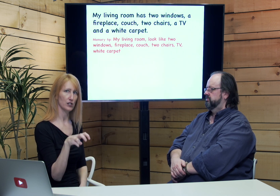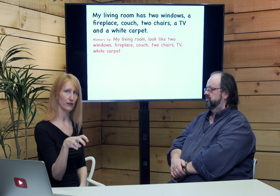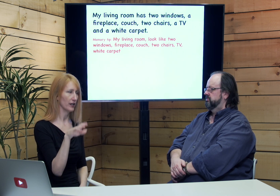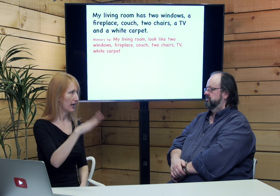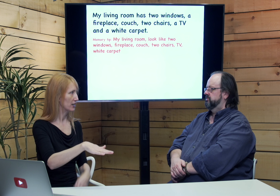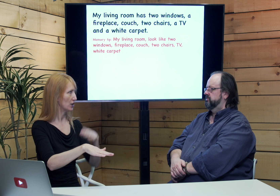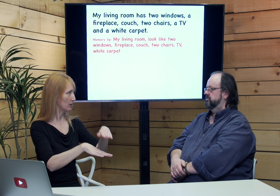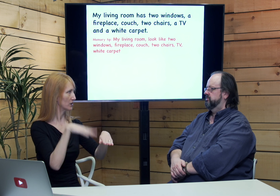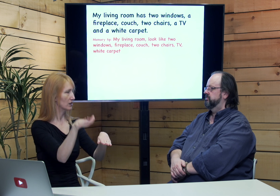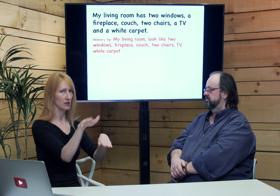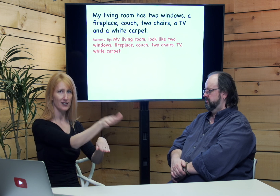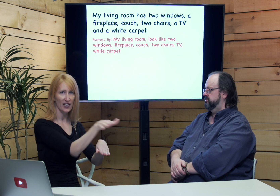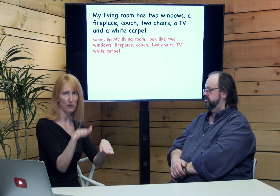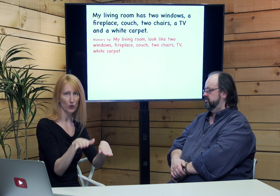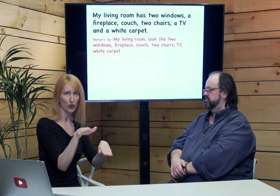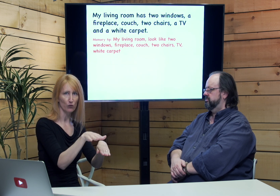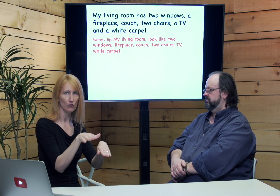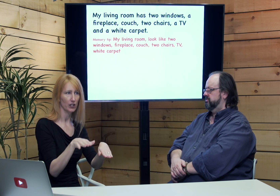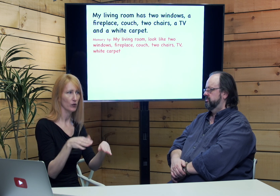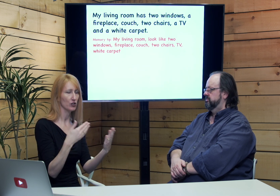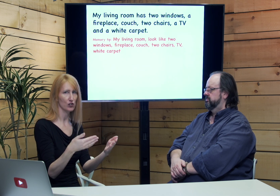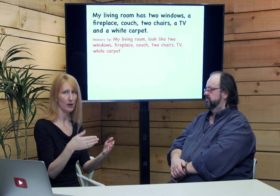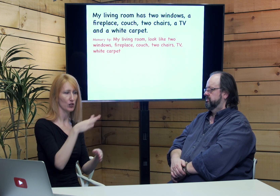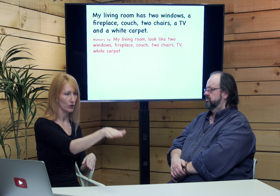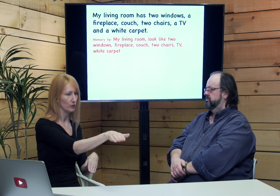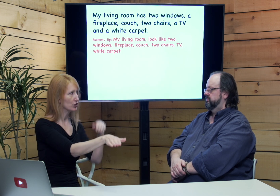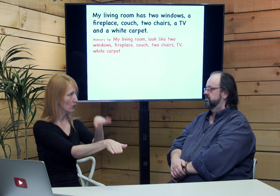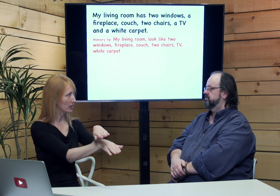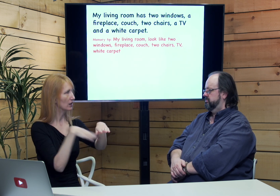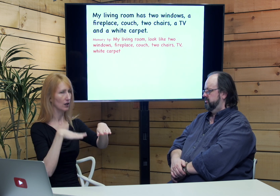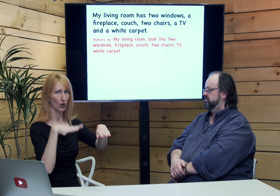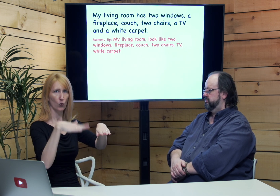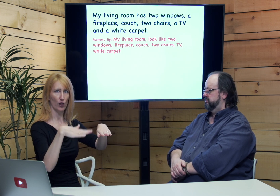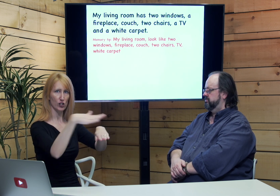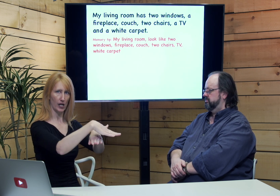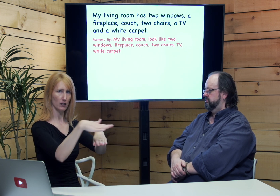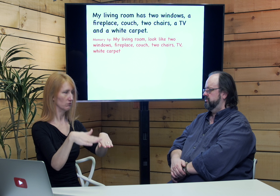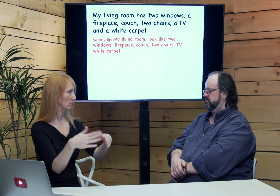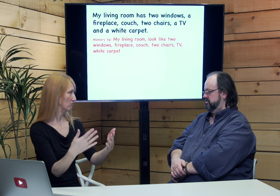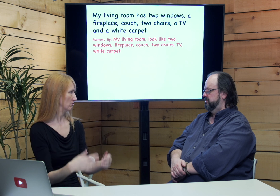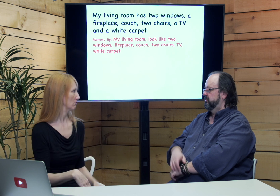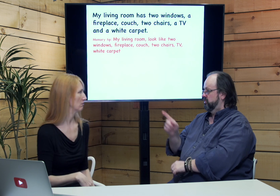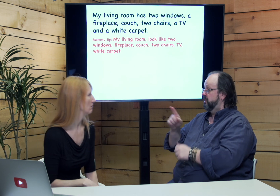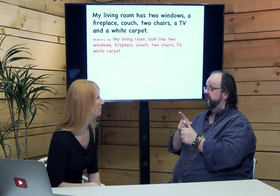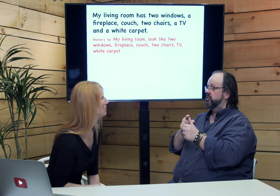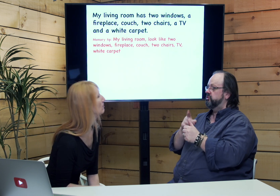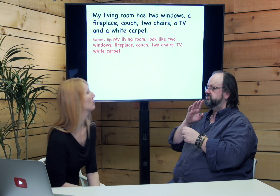different hand shapes to set up the room like when you're describing your room you're showing what it looks like.